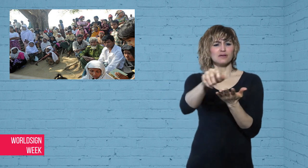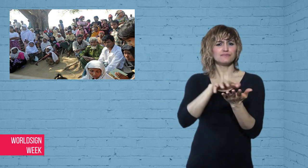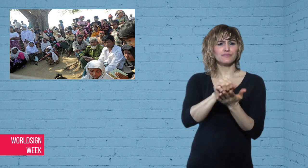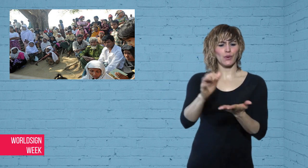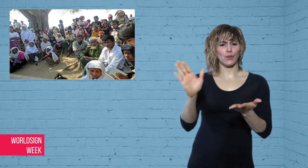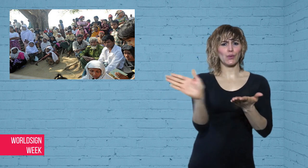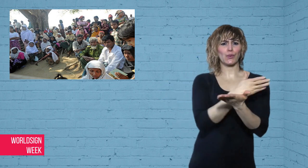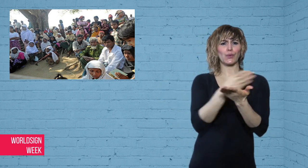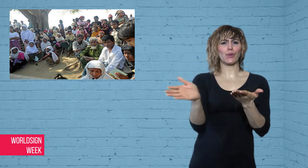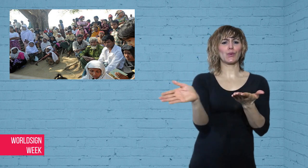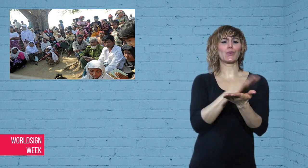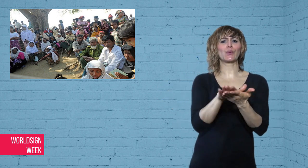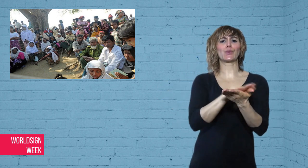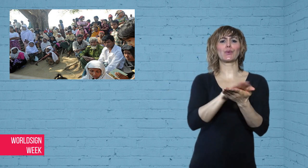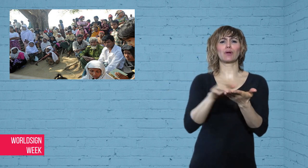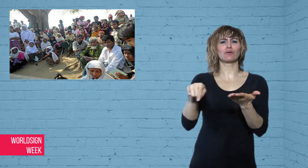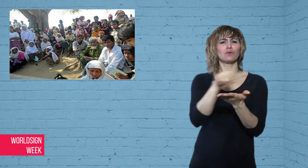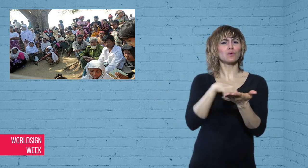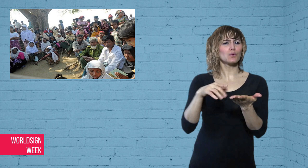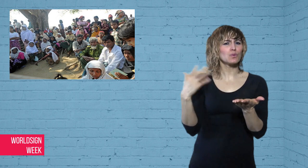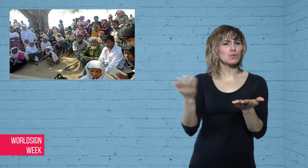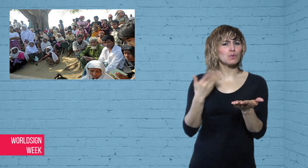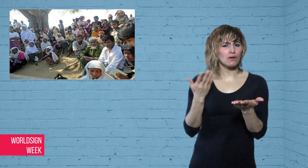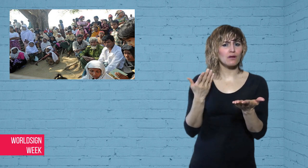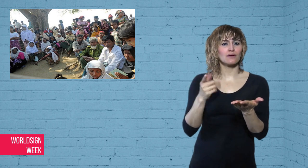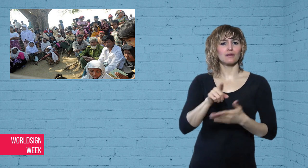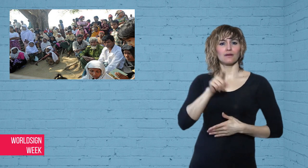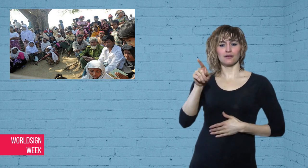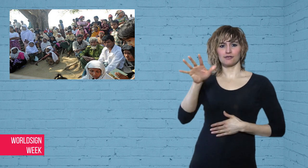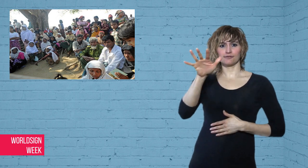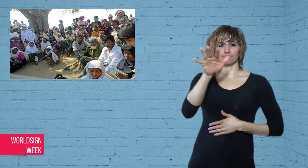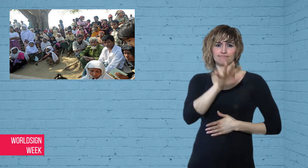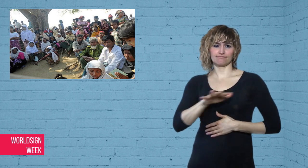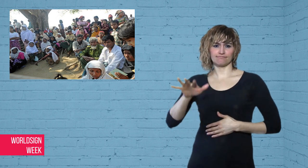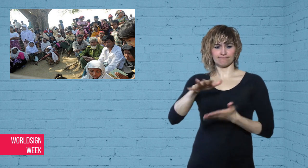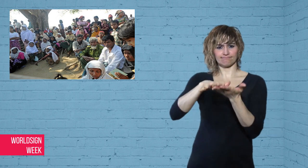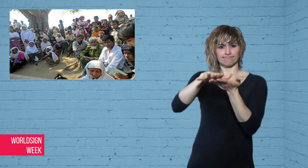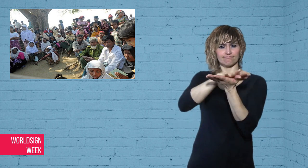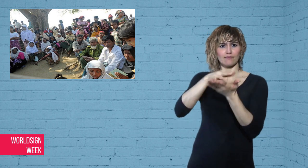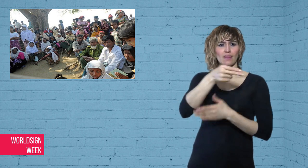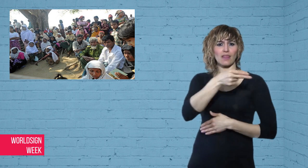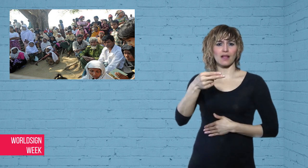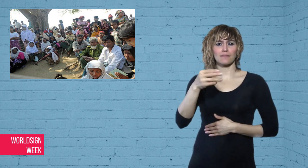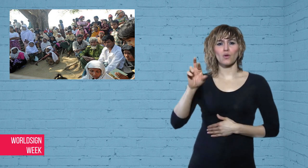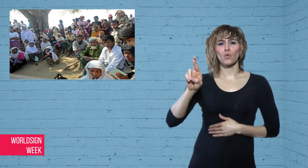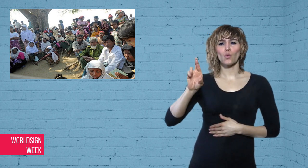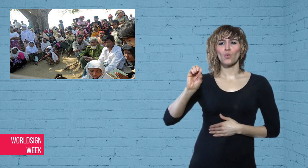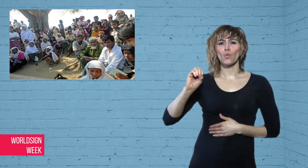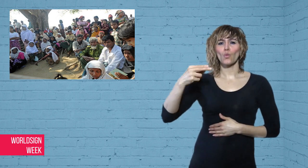“ethnic cleansing” campaign